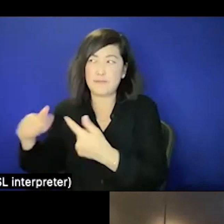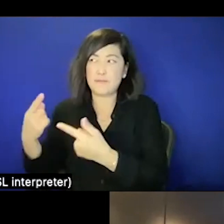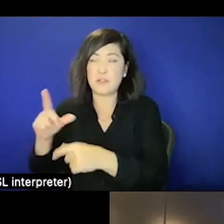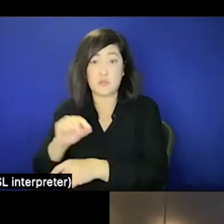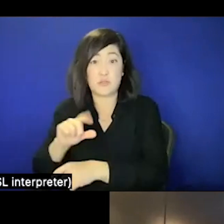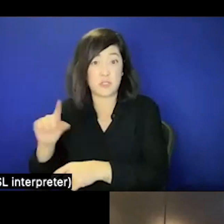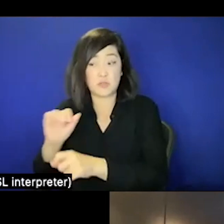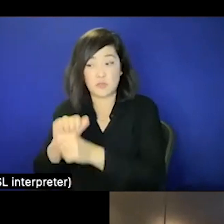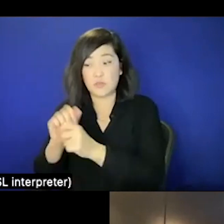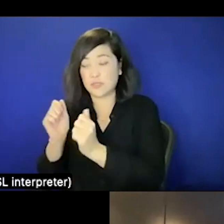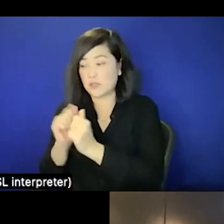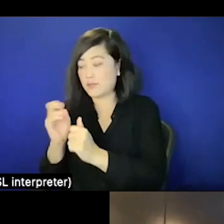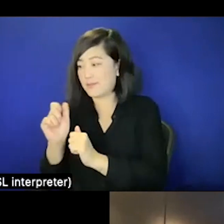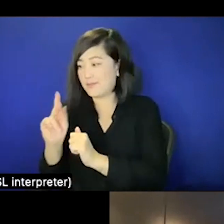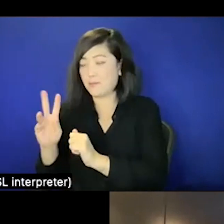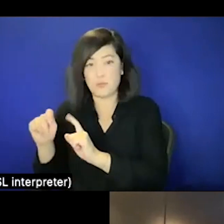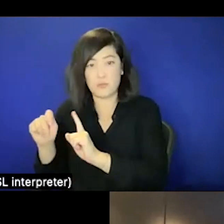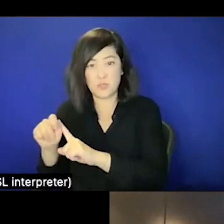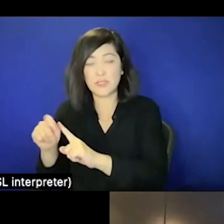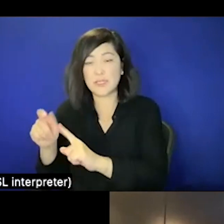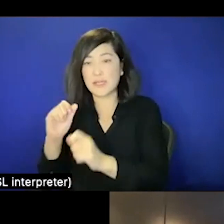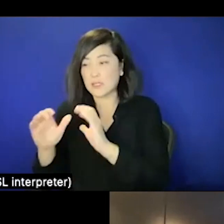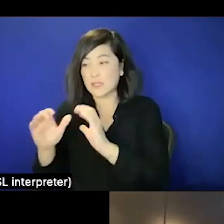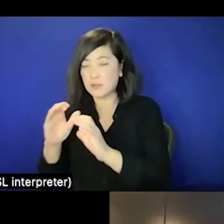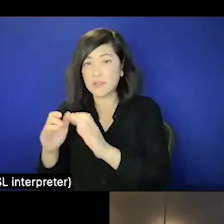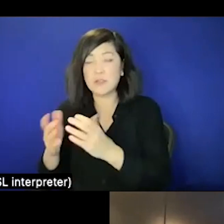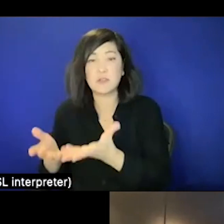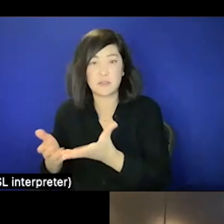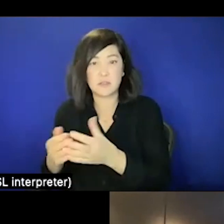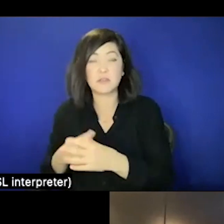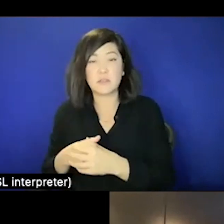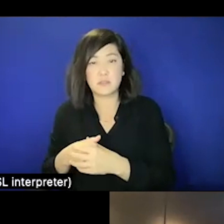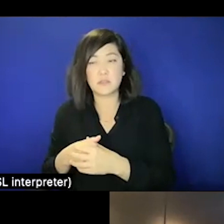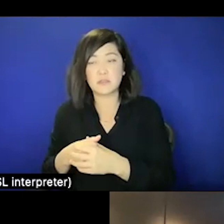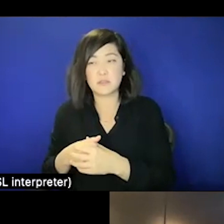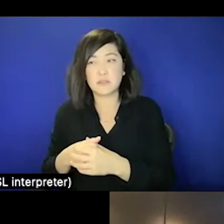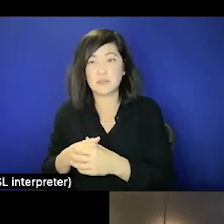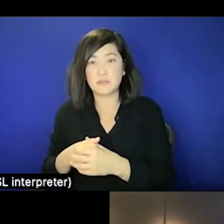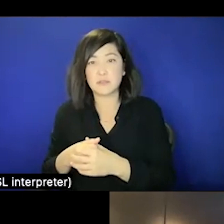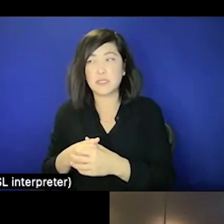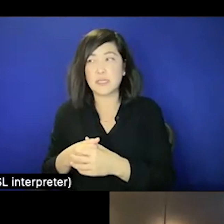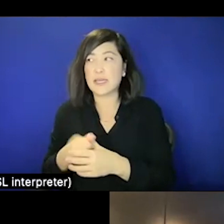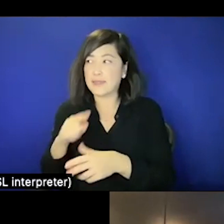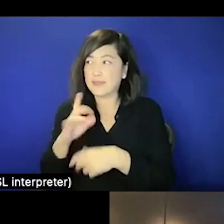Book Industry Communication in the UK, we formed a working group this year on sustainability that's